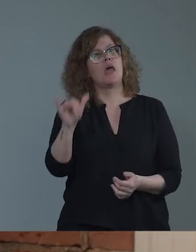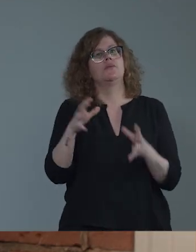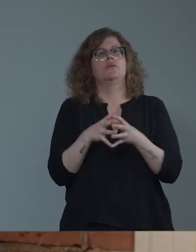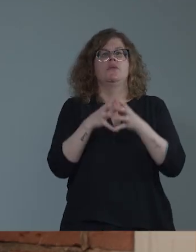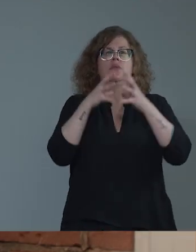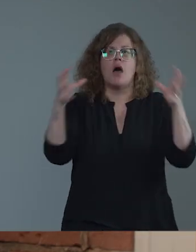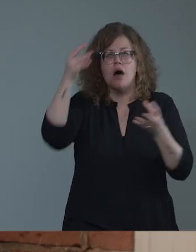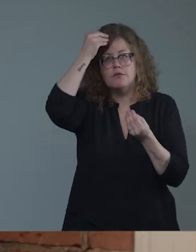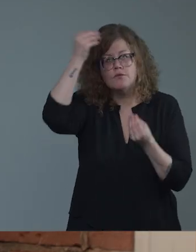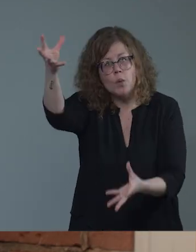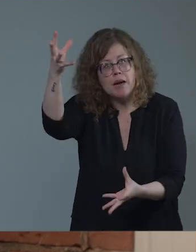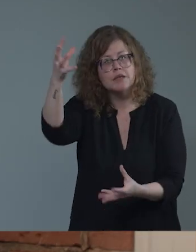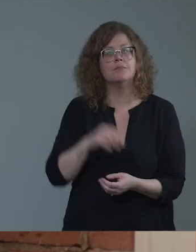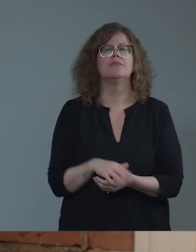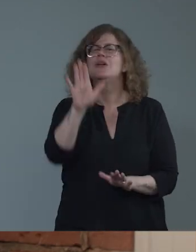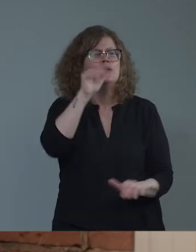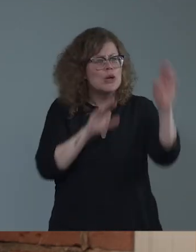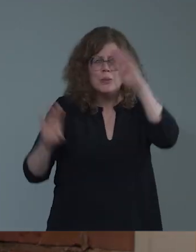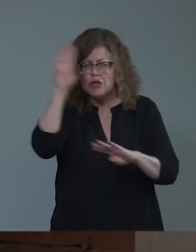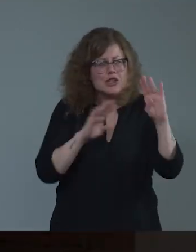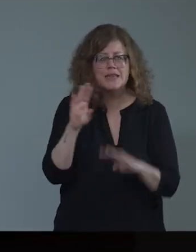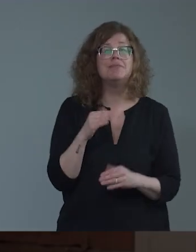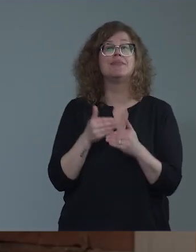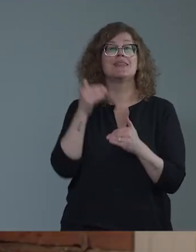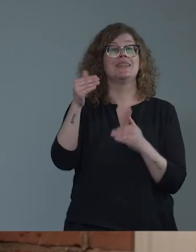checking in. And that's part of the process that's going to help you work.